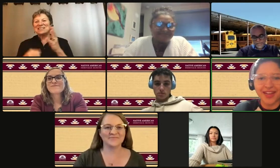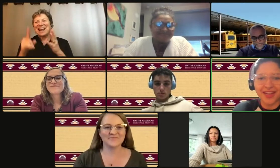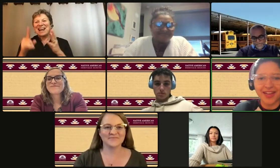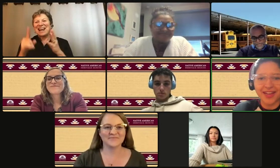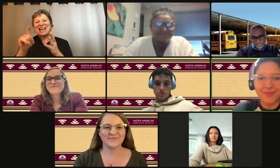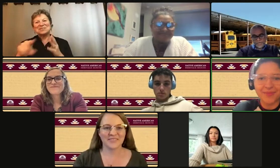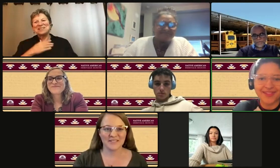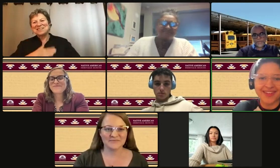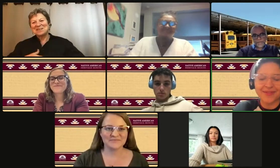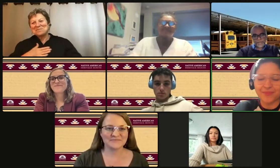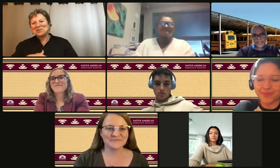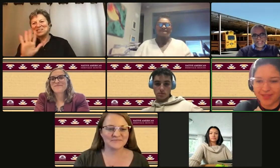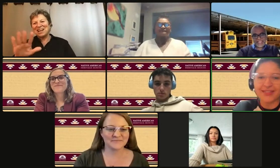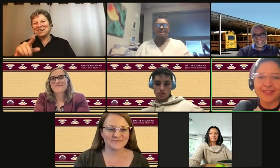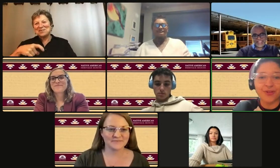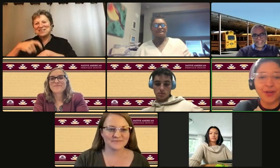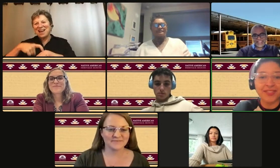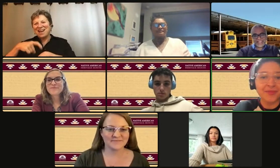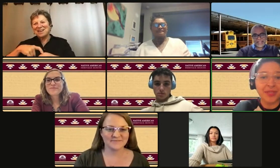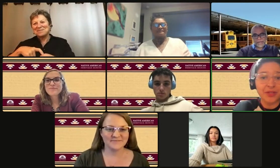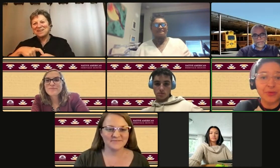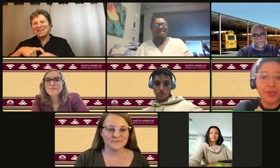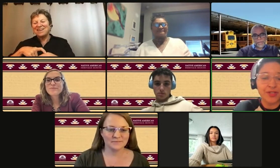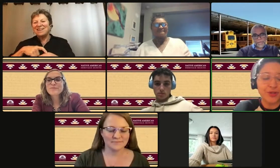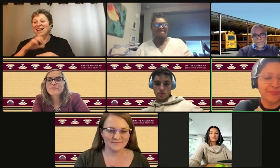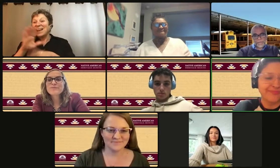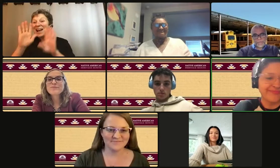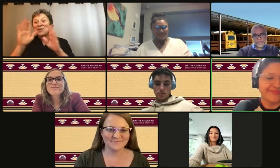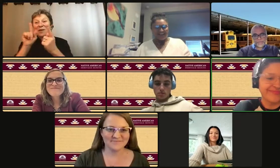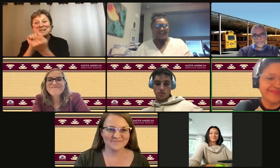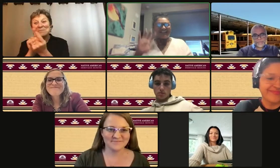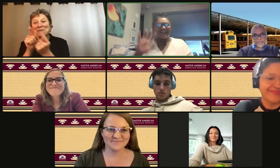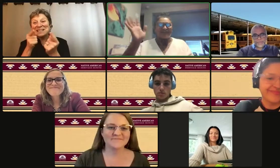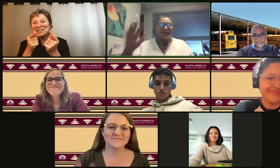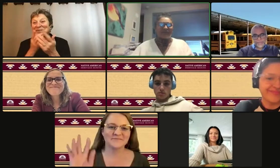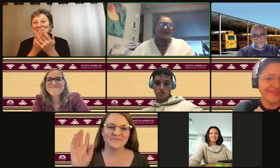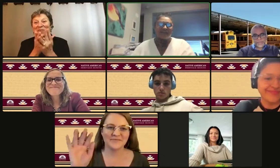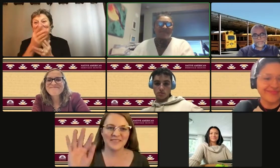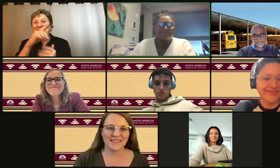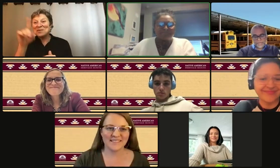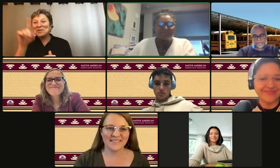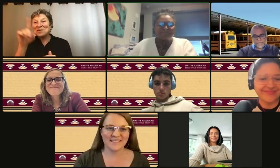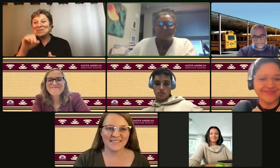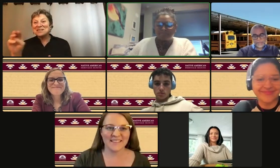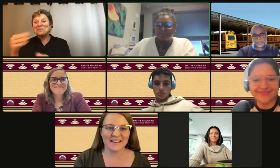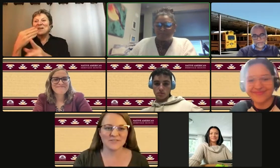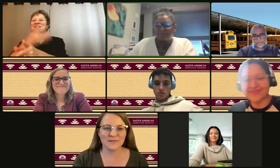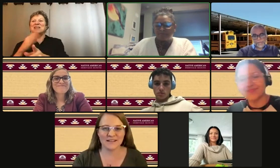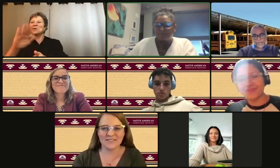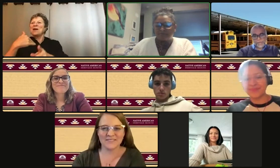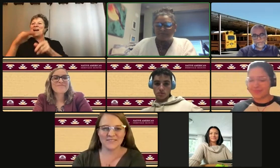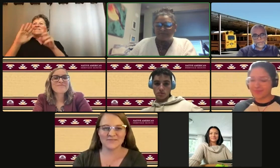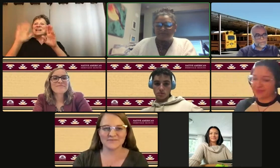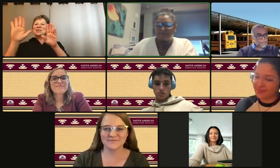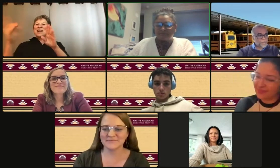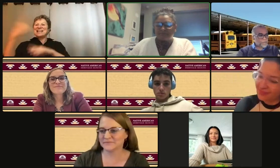THANK YOU SO MUCH.